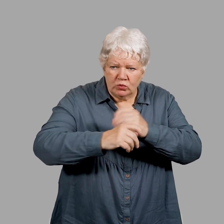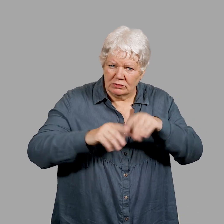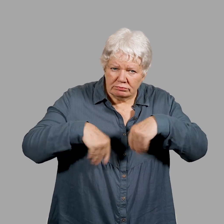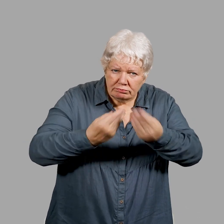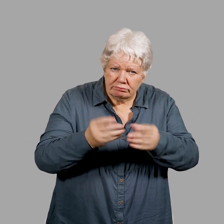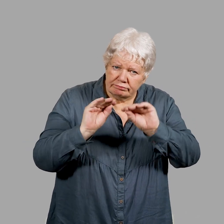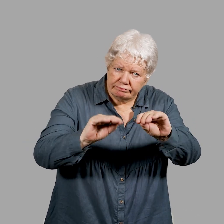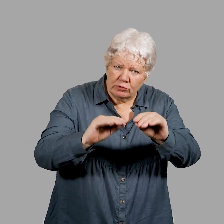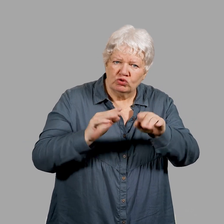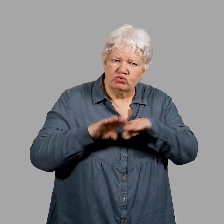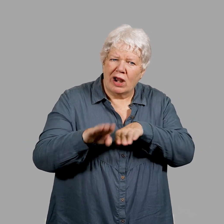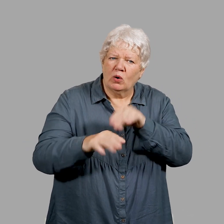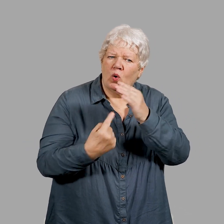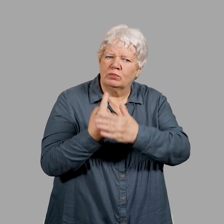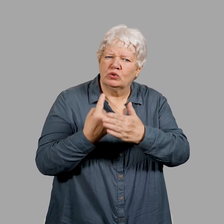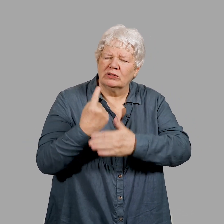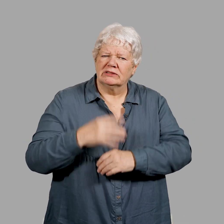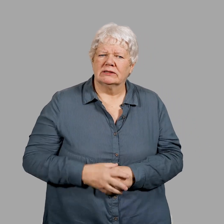and deliver training opportunities.